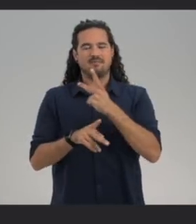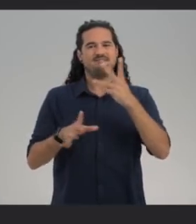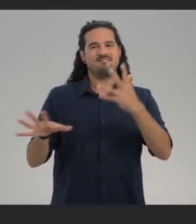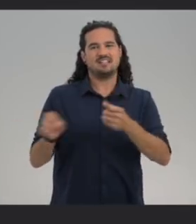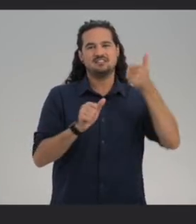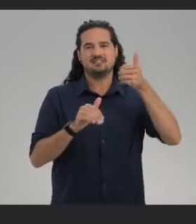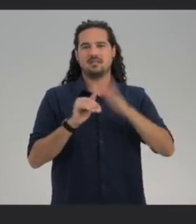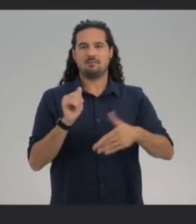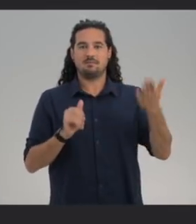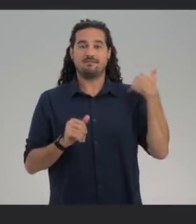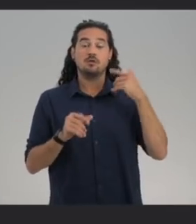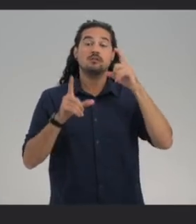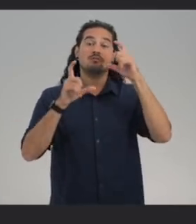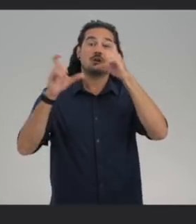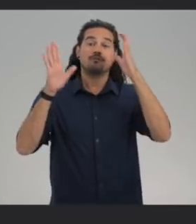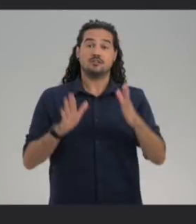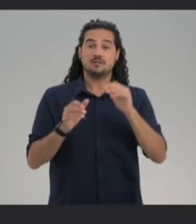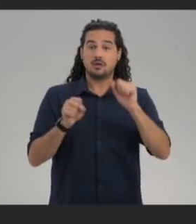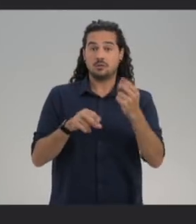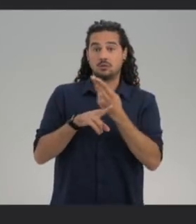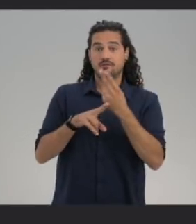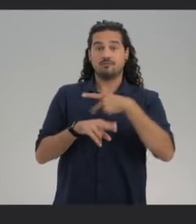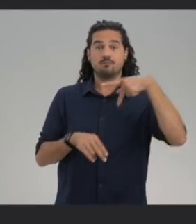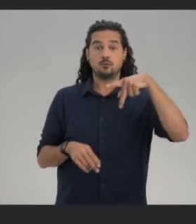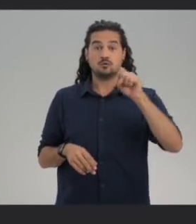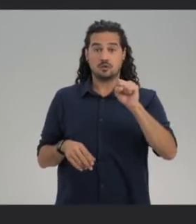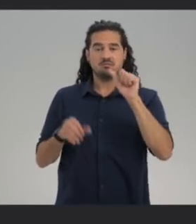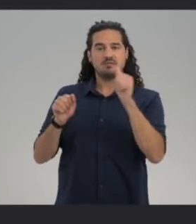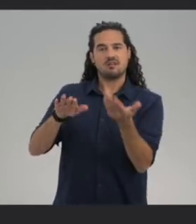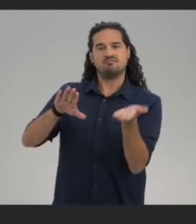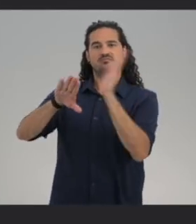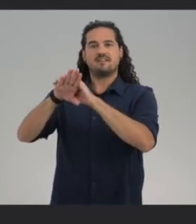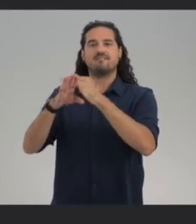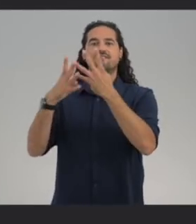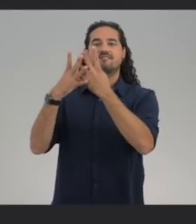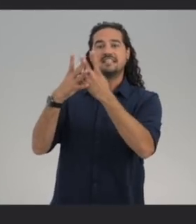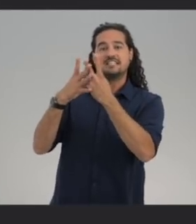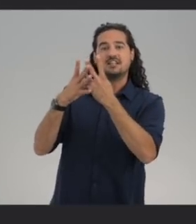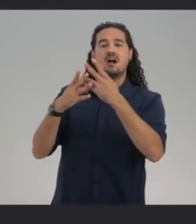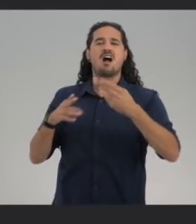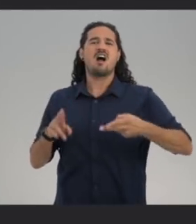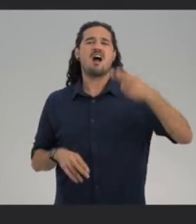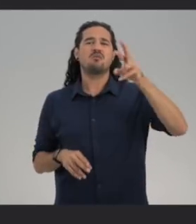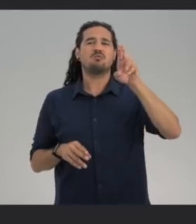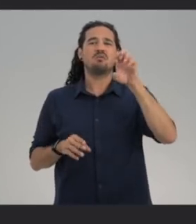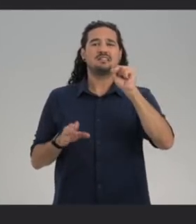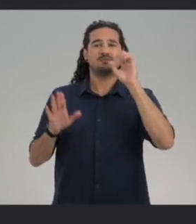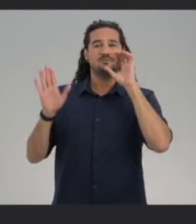and for photographers using Photoshop, who can apply filters and effects to high-res photos faster than ever.